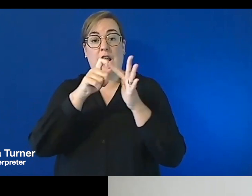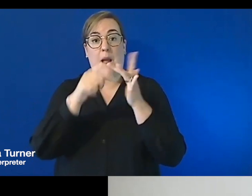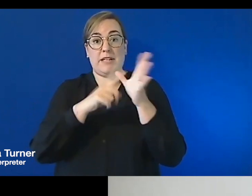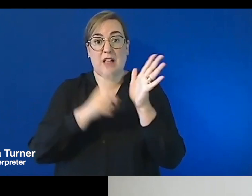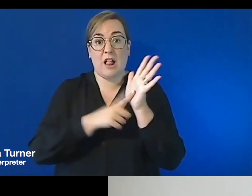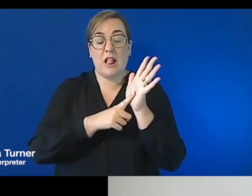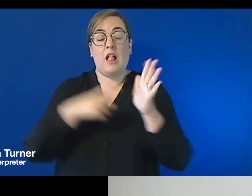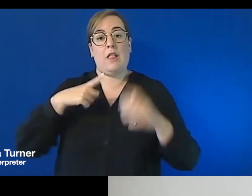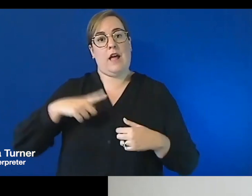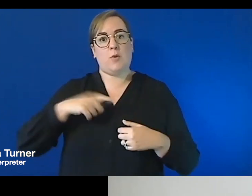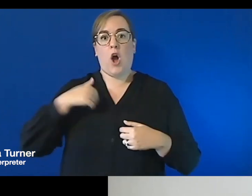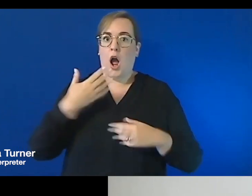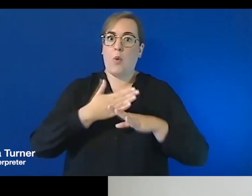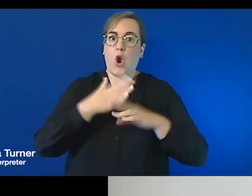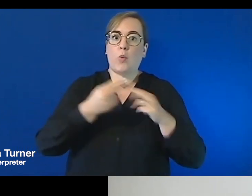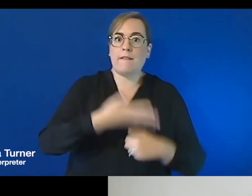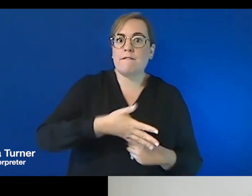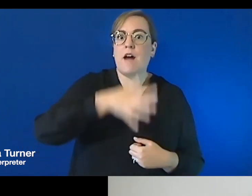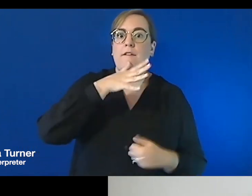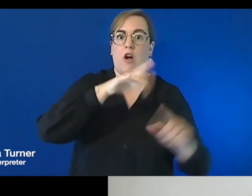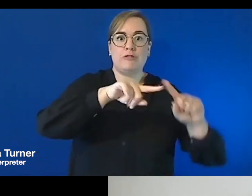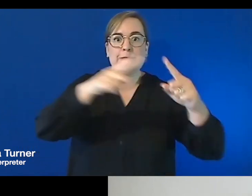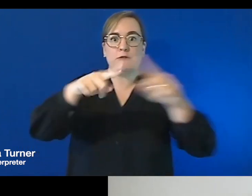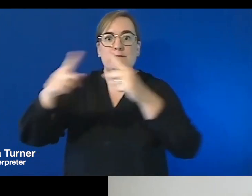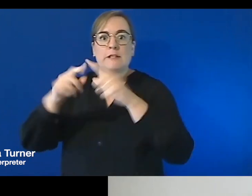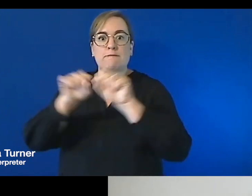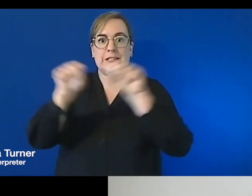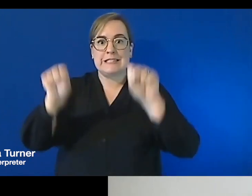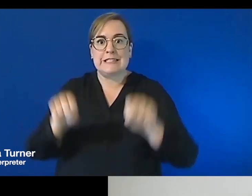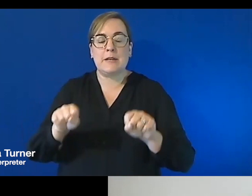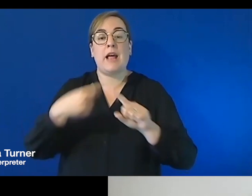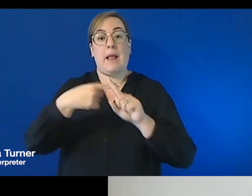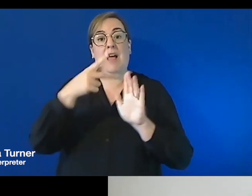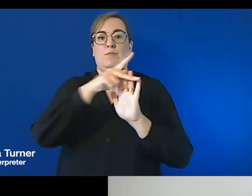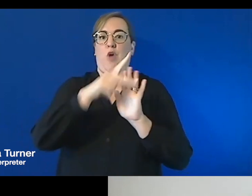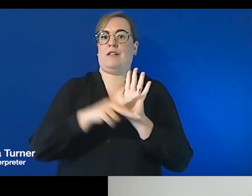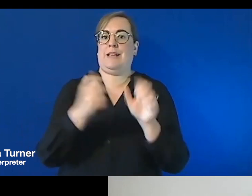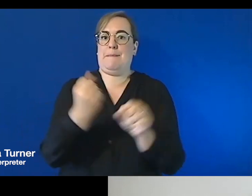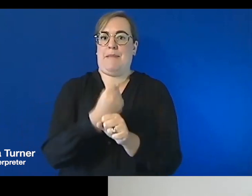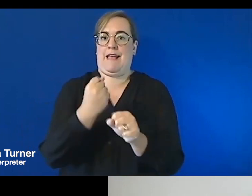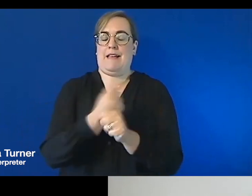Techstars and other ecosystems and also policy makers. It's a very complicated, in in in most